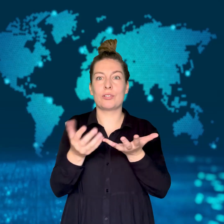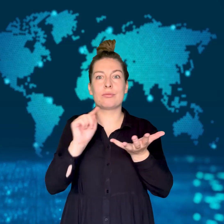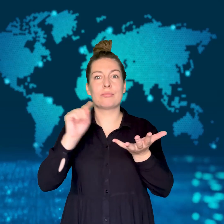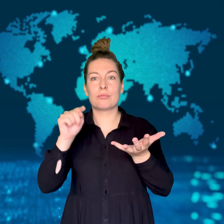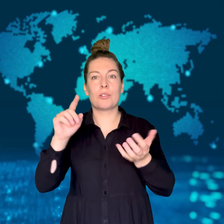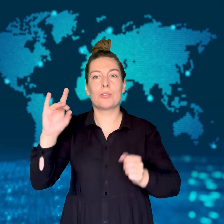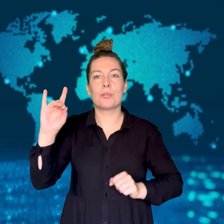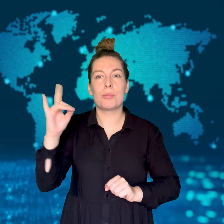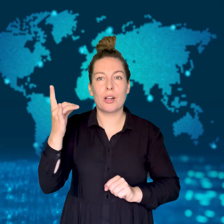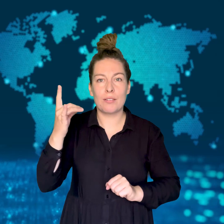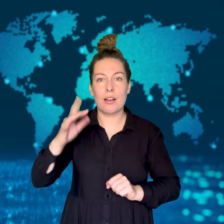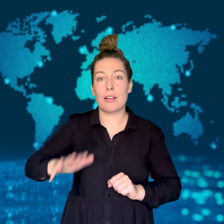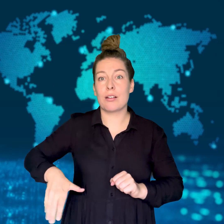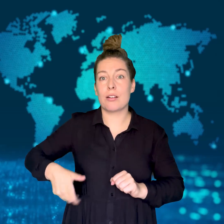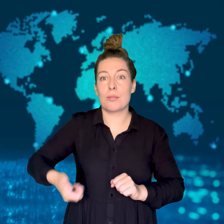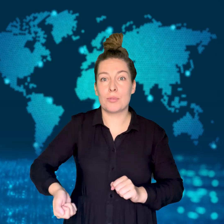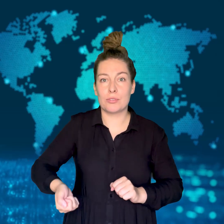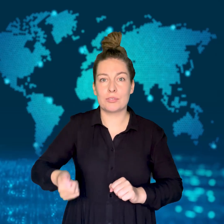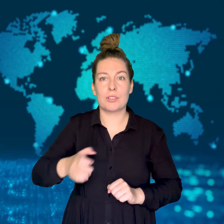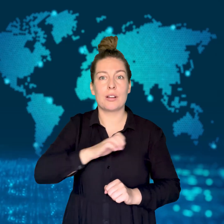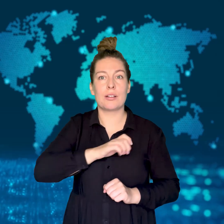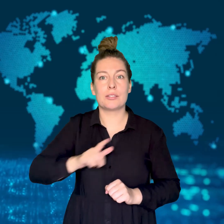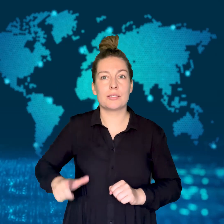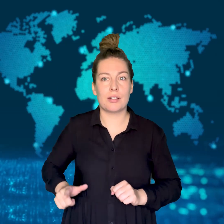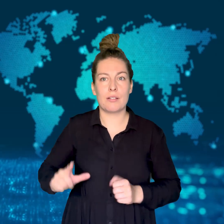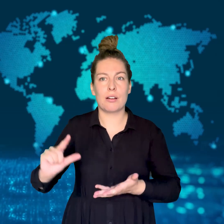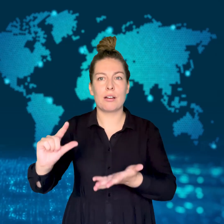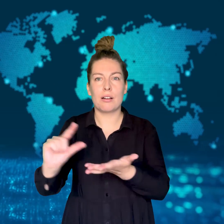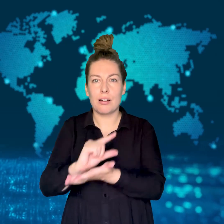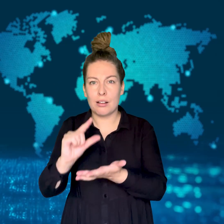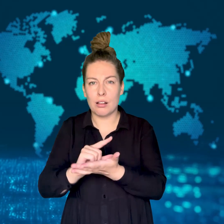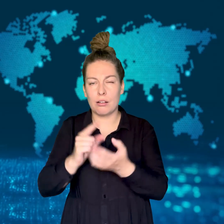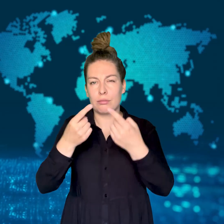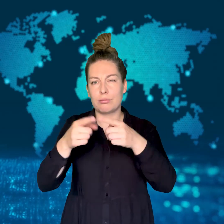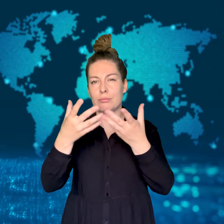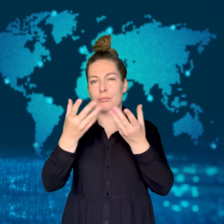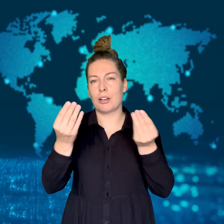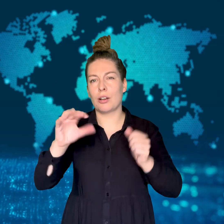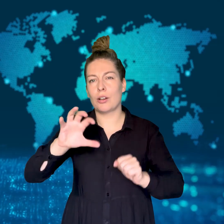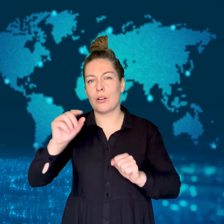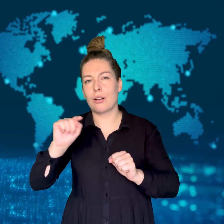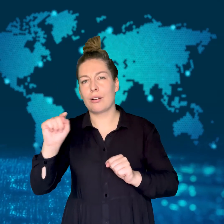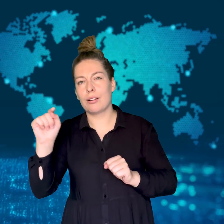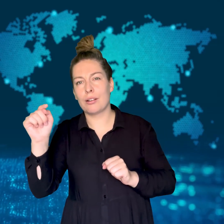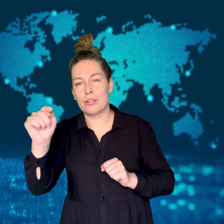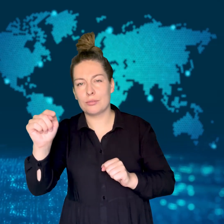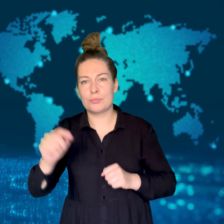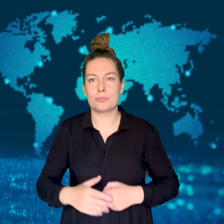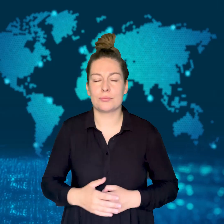and relies on the support of hundreds of churches.